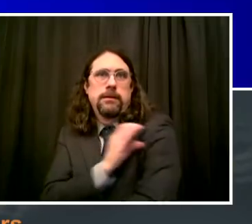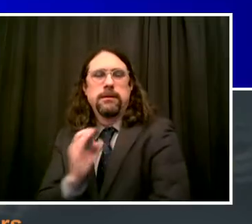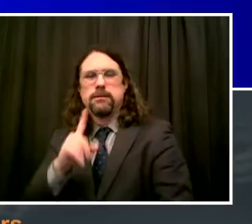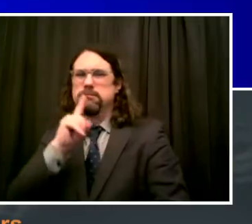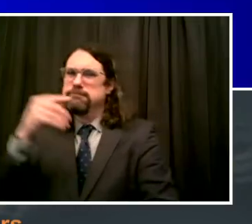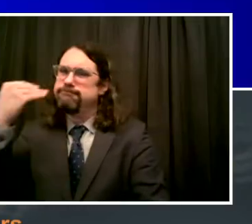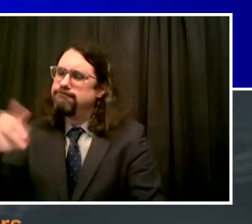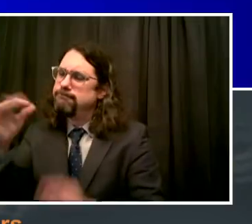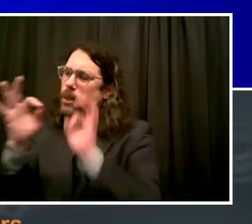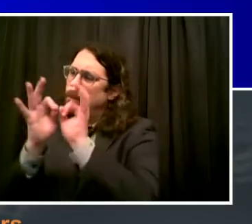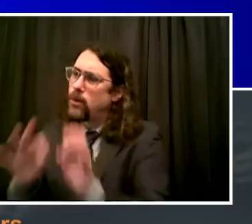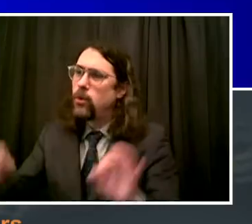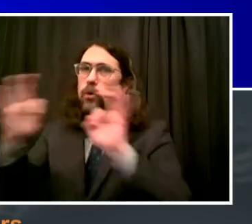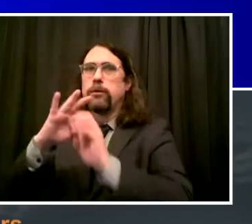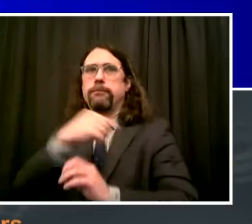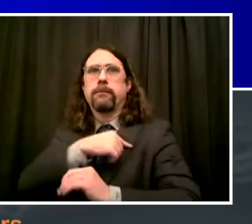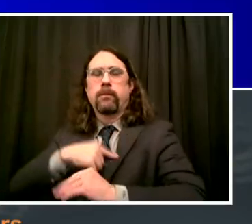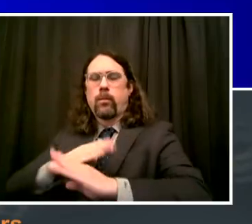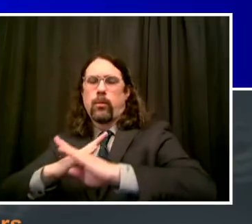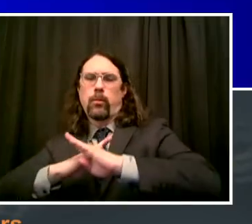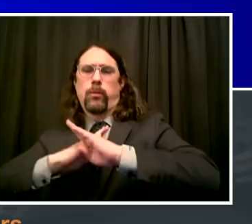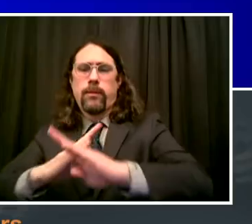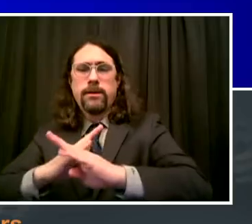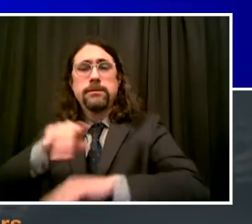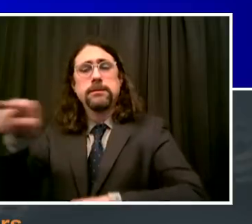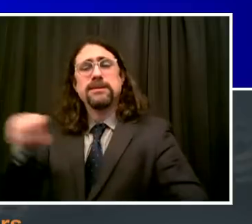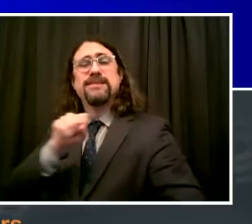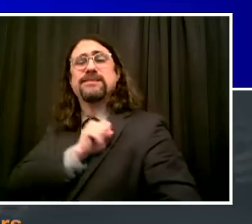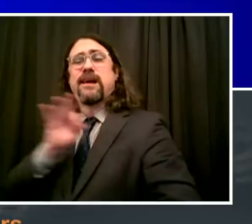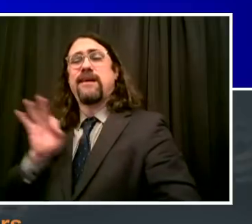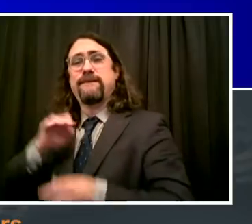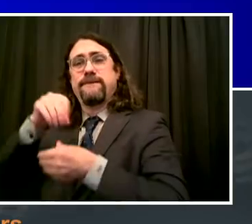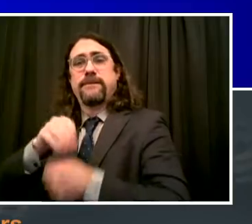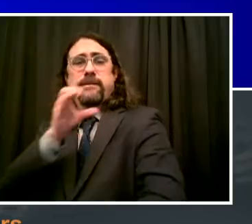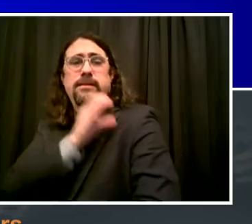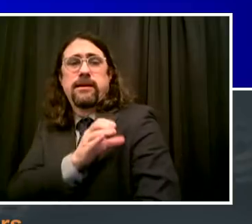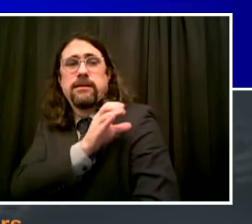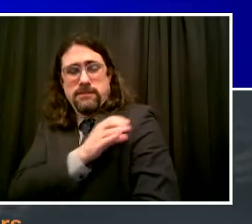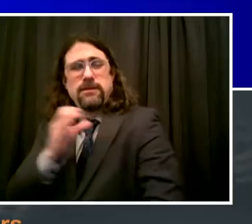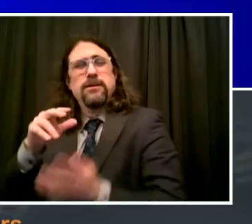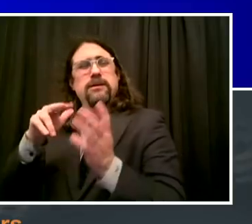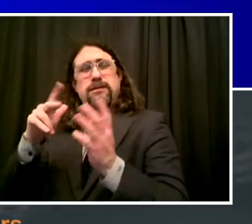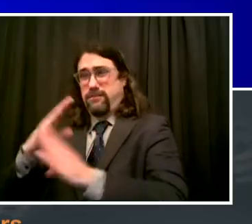THS IIS CRUCIAL TO PROTECTING THE GOOD FOLKS WHO WORK IN THESE CLINCSI, UTB